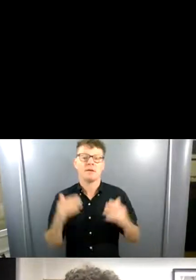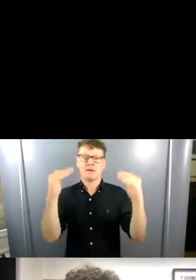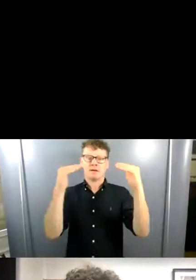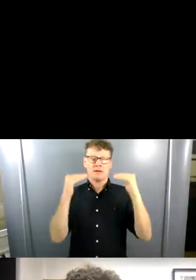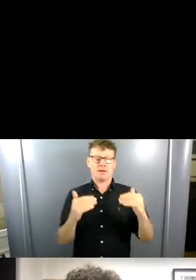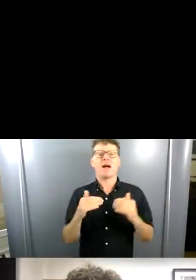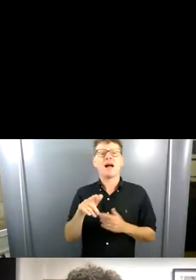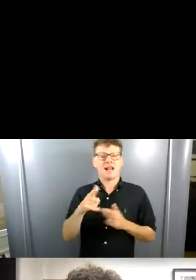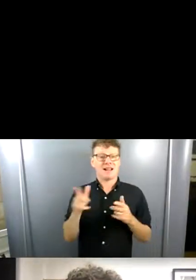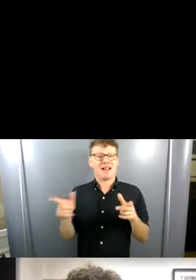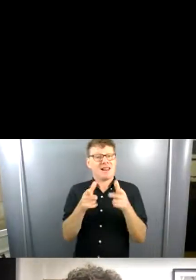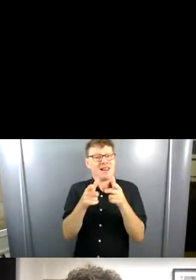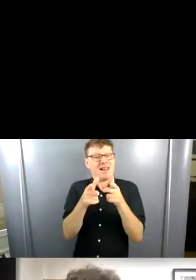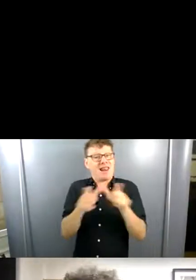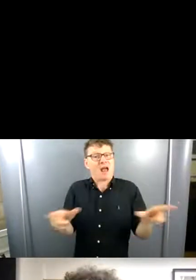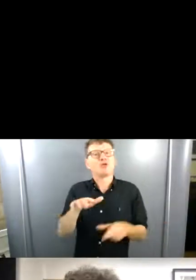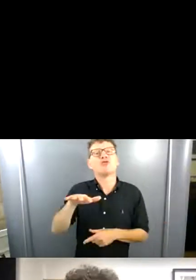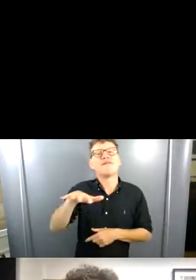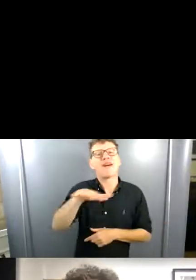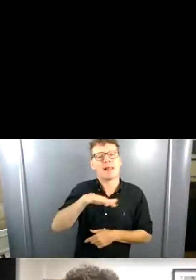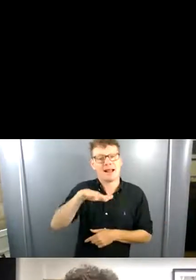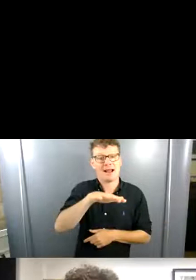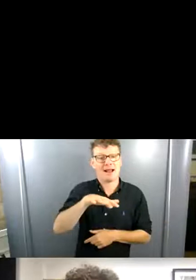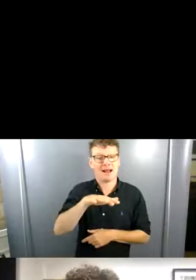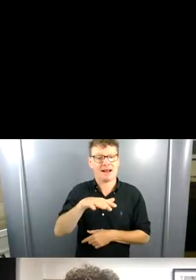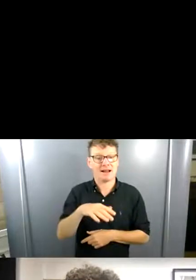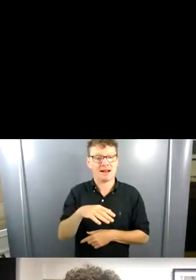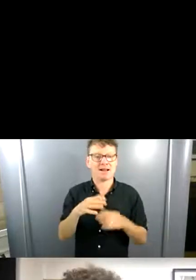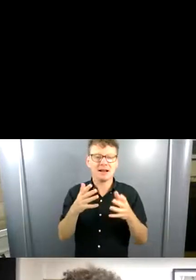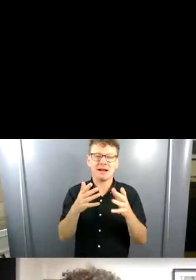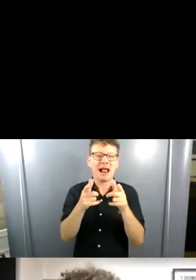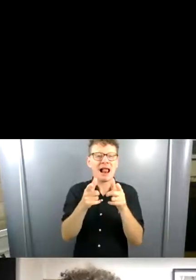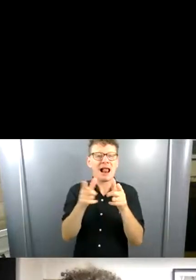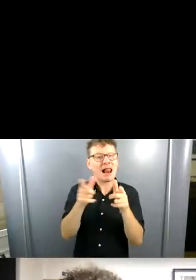so you can get a sense of the kind of linguistic diversity in Arnhem land